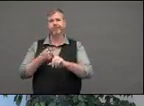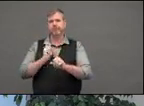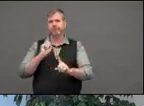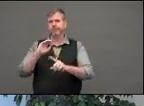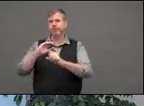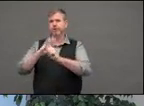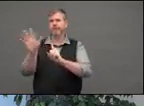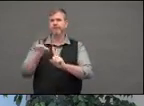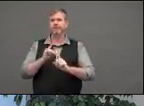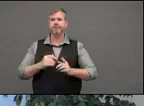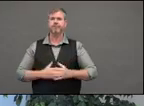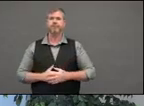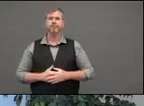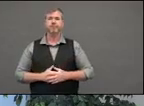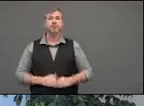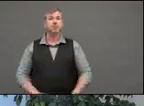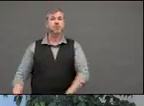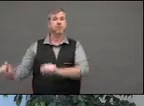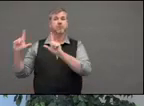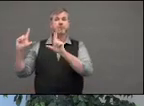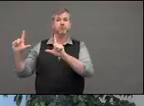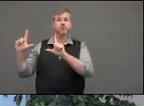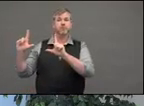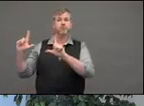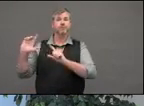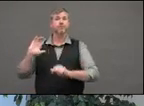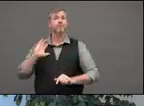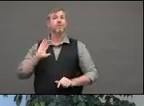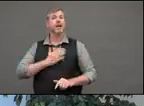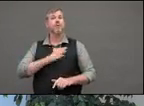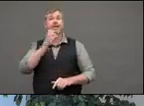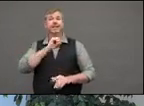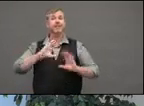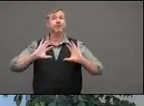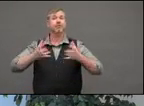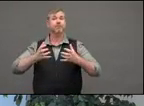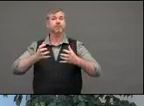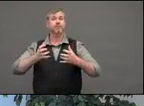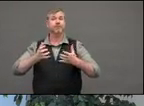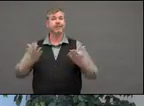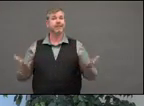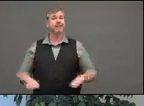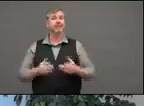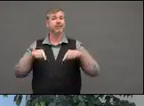make up the majority of COVID-19 cases here in the county